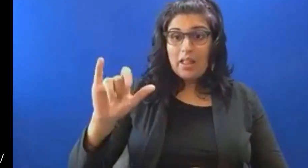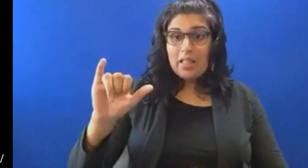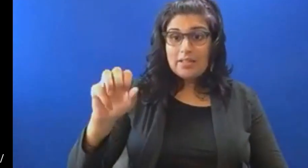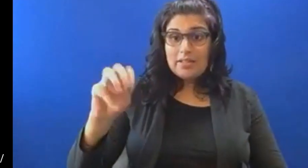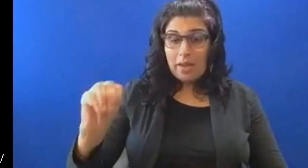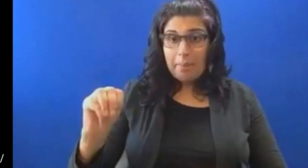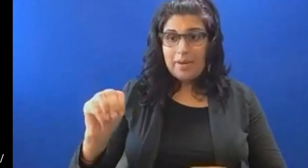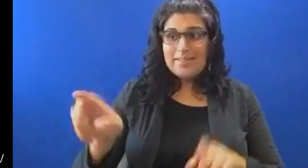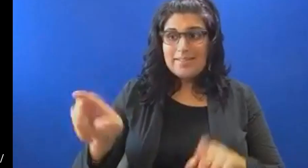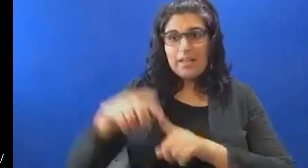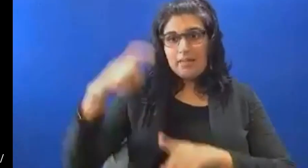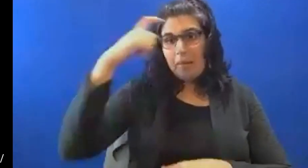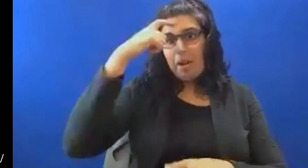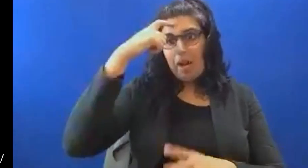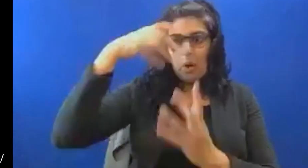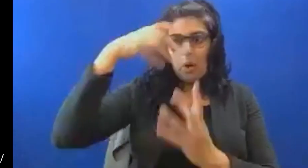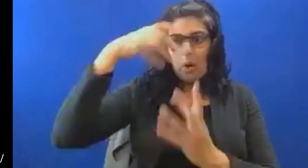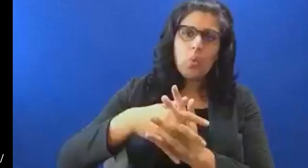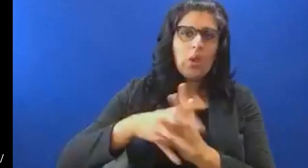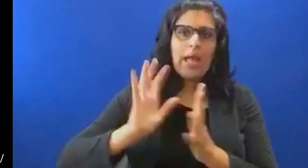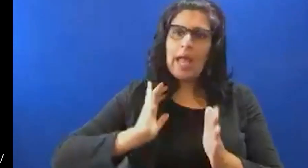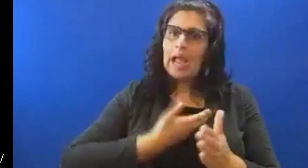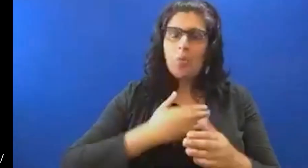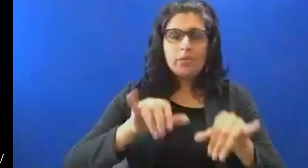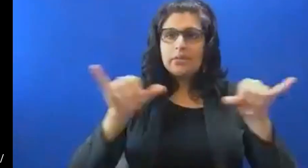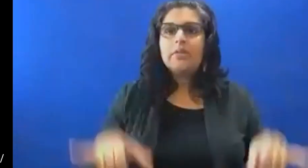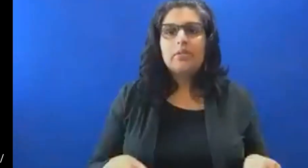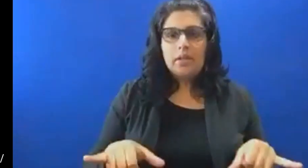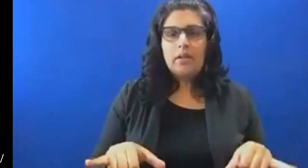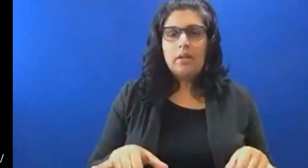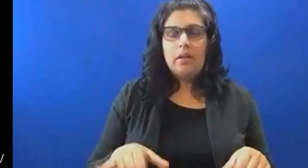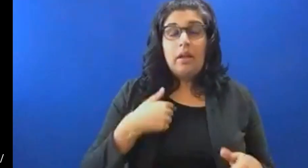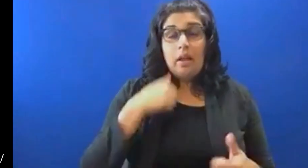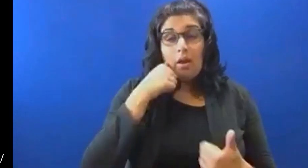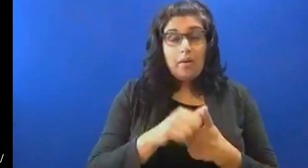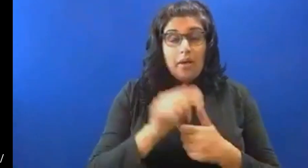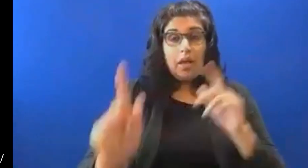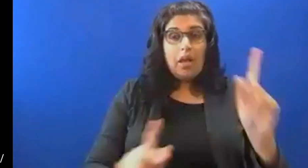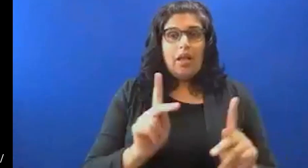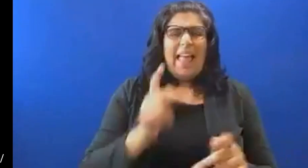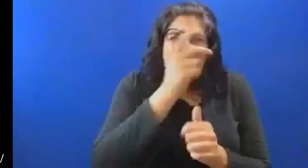baked into all of our systems. What I remind people is that every issue is a disability issue.